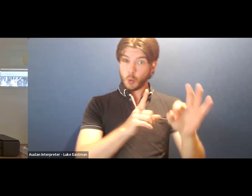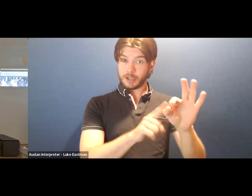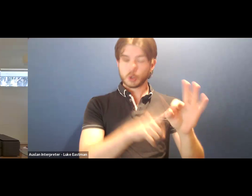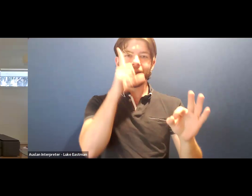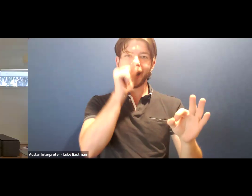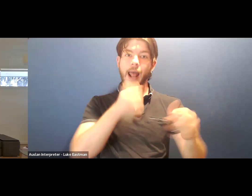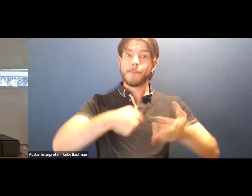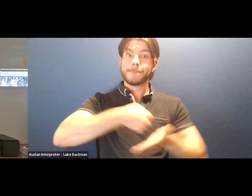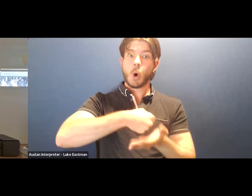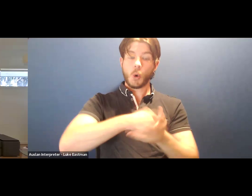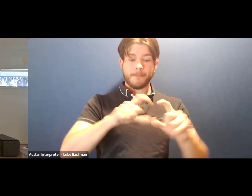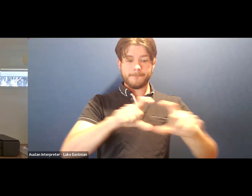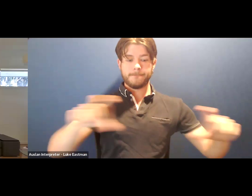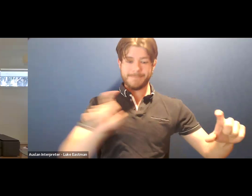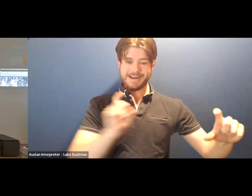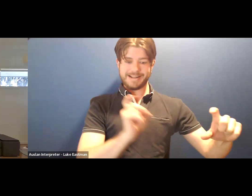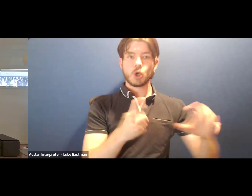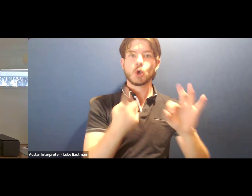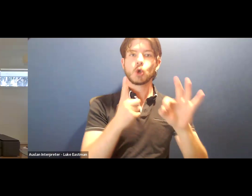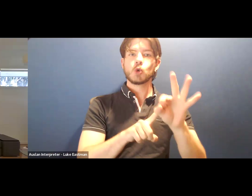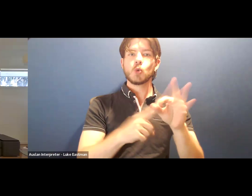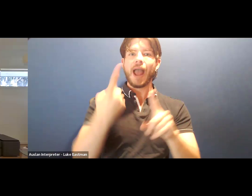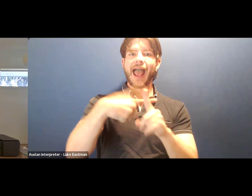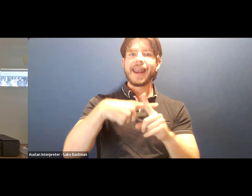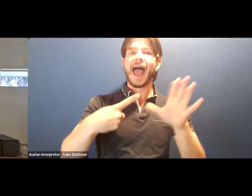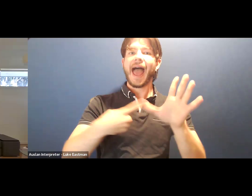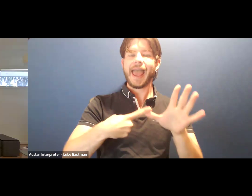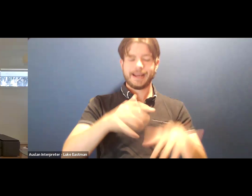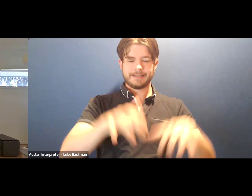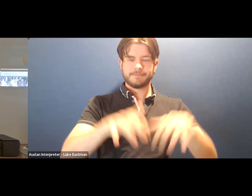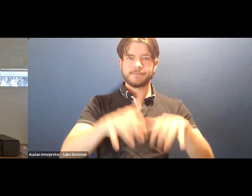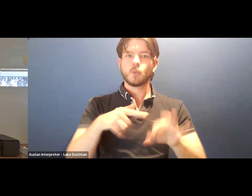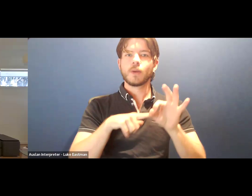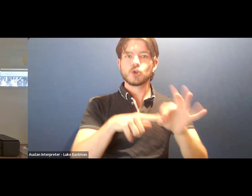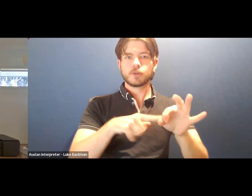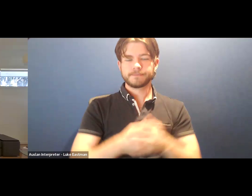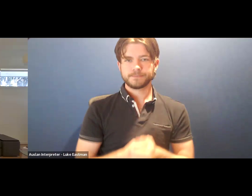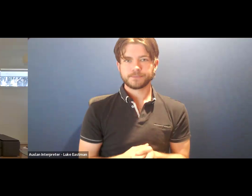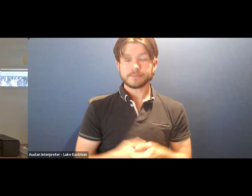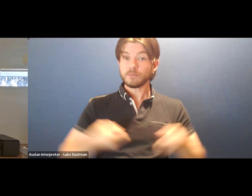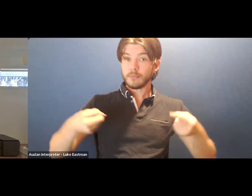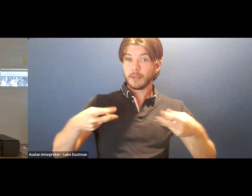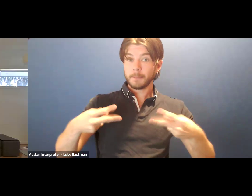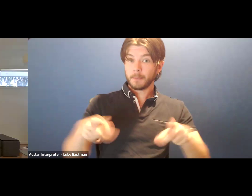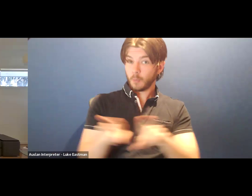the bottom of your screen. Closed Captions are also